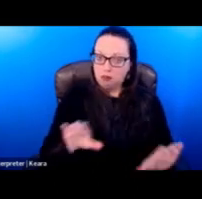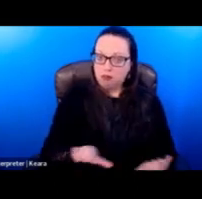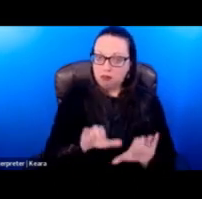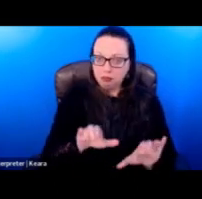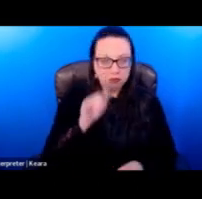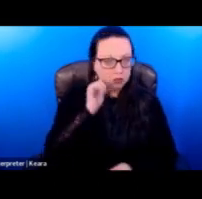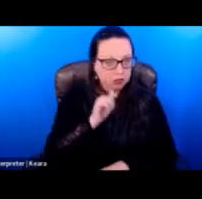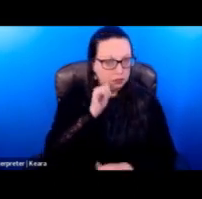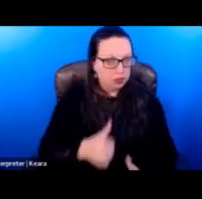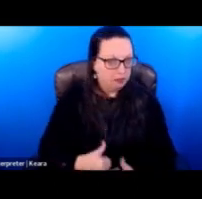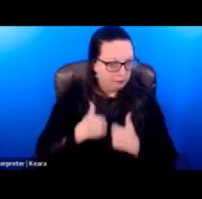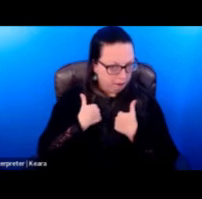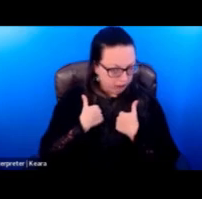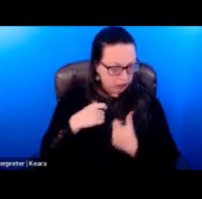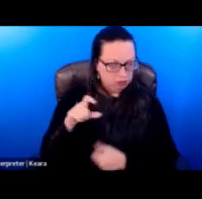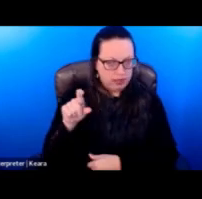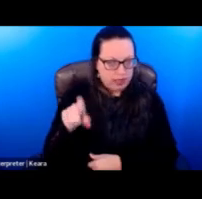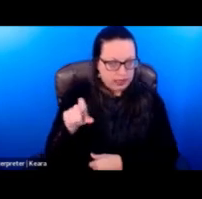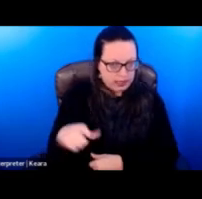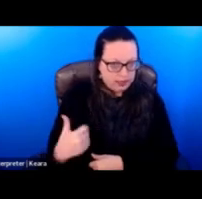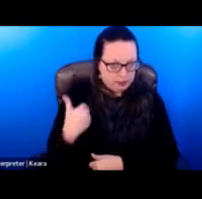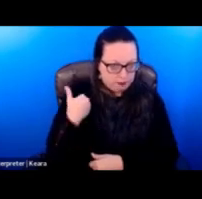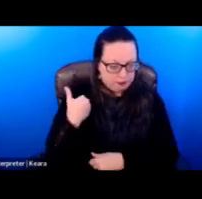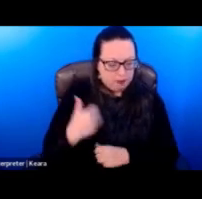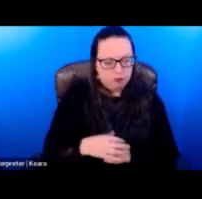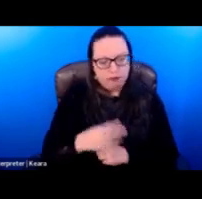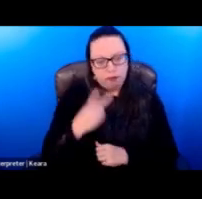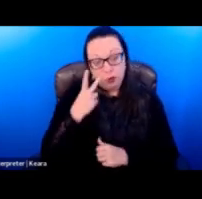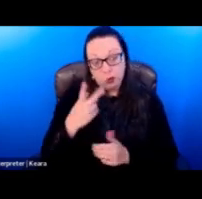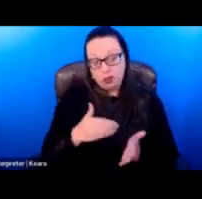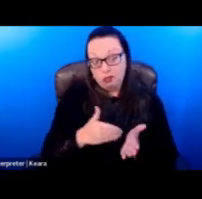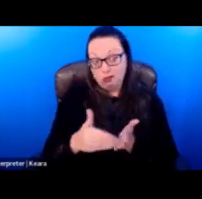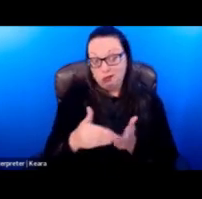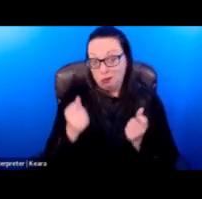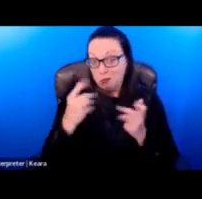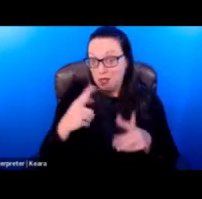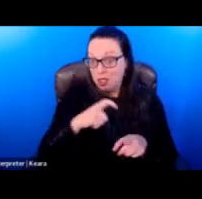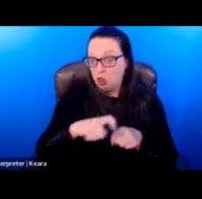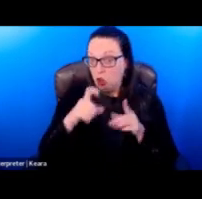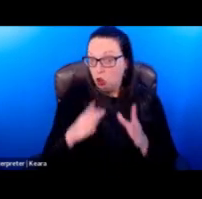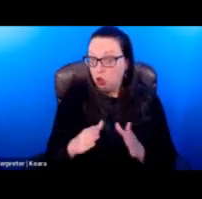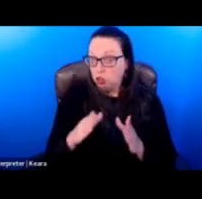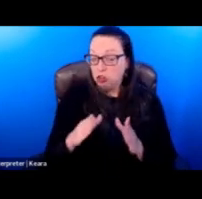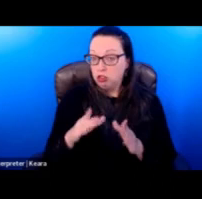have. And what you see is a lot of callers have needs around activities of daily living so